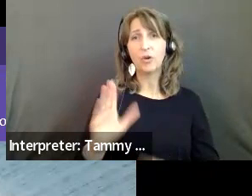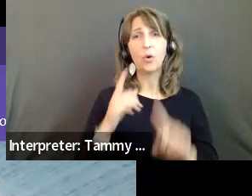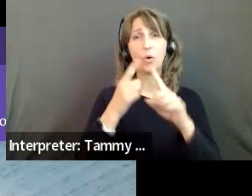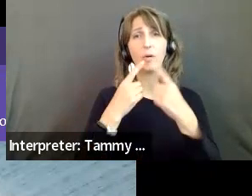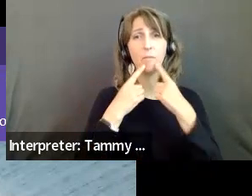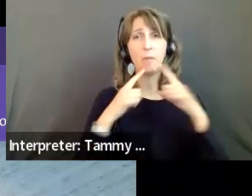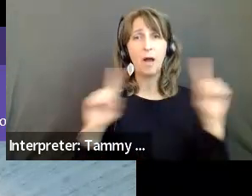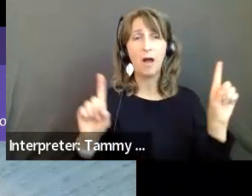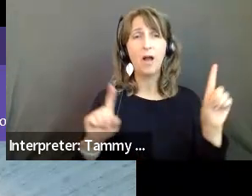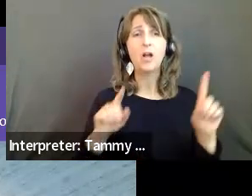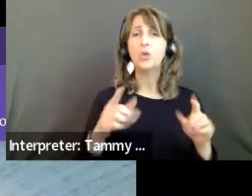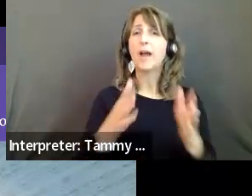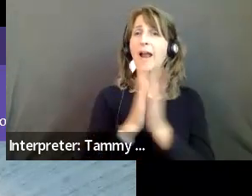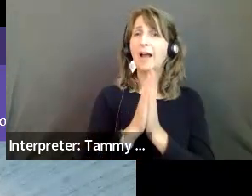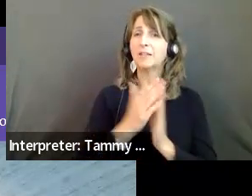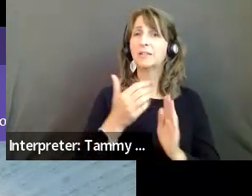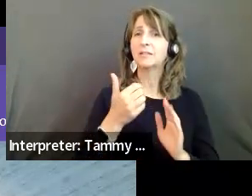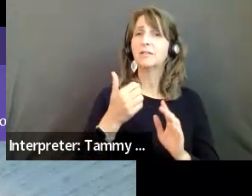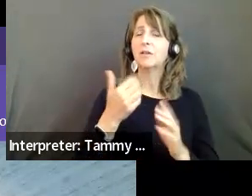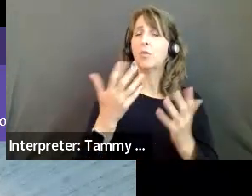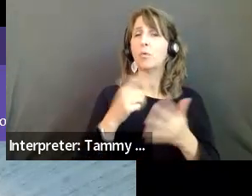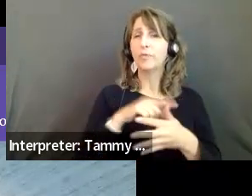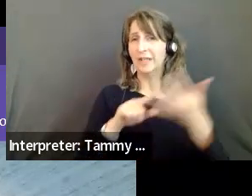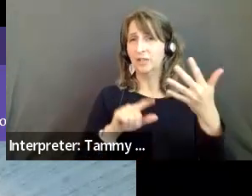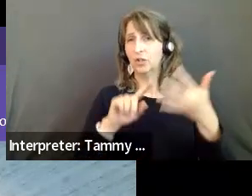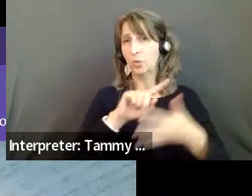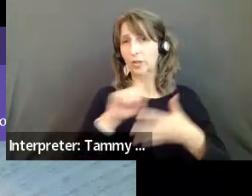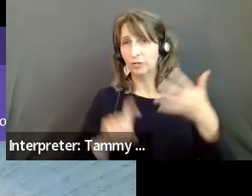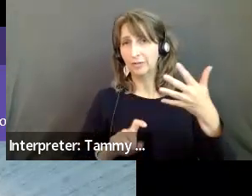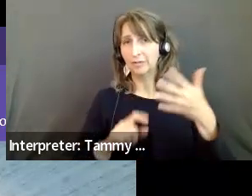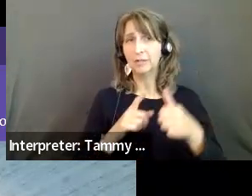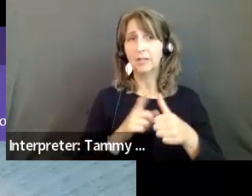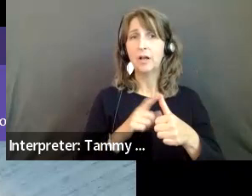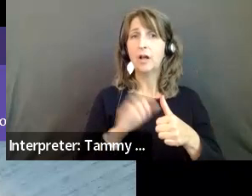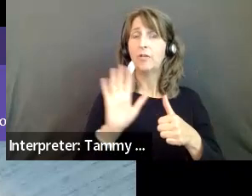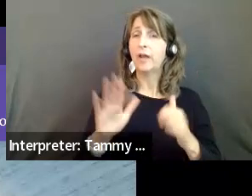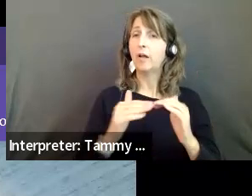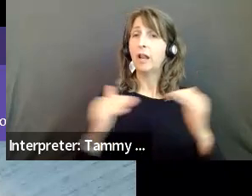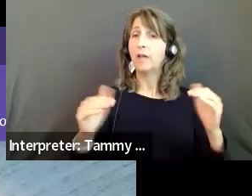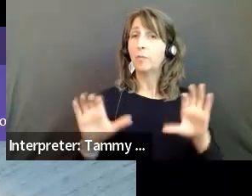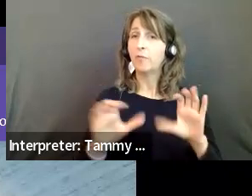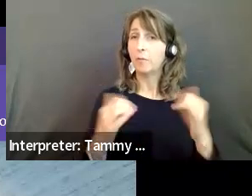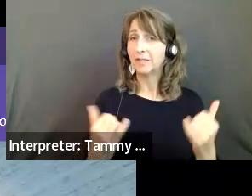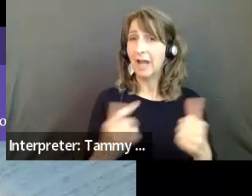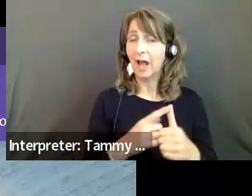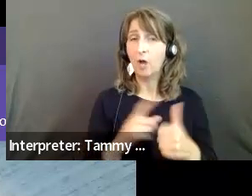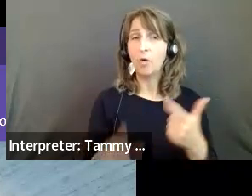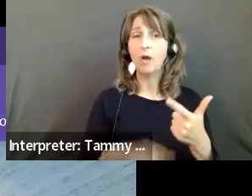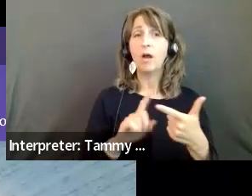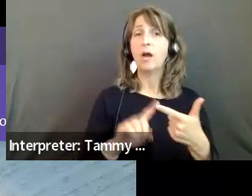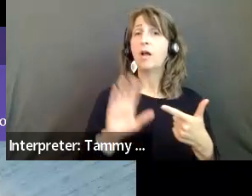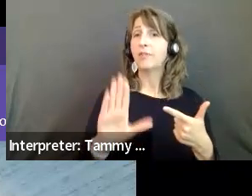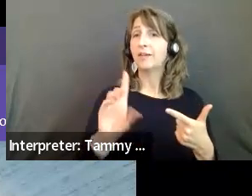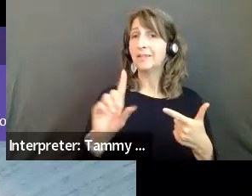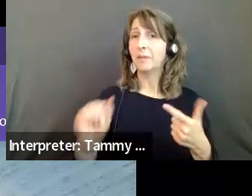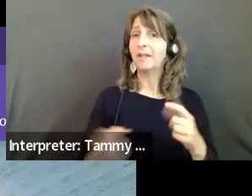So again, thinking about. What is their present level of performance? How is their disability affecting their performance?